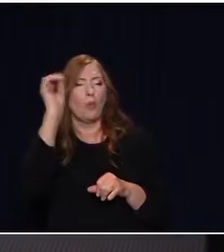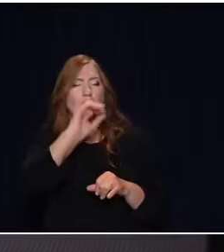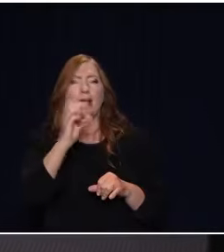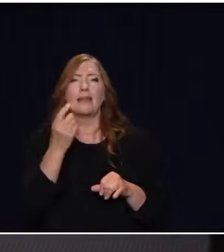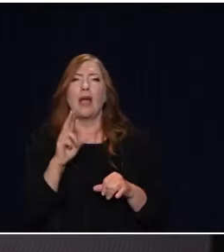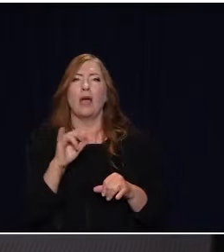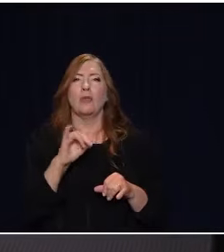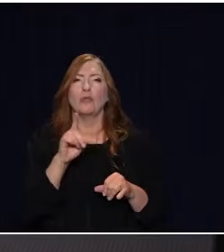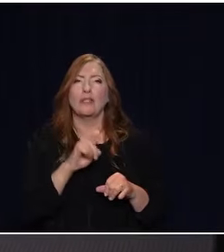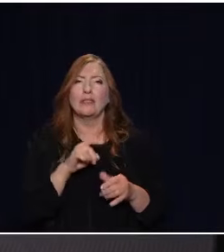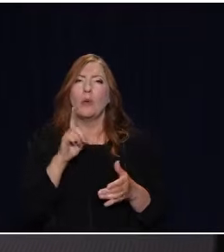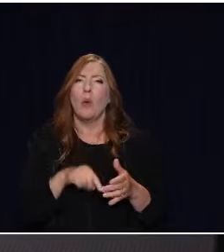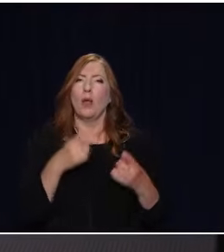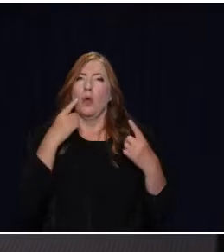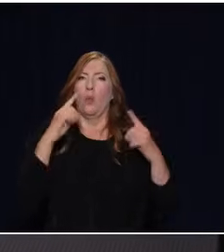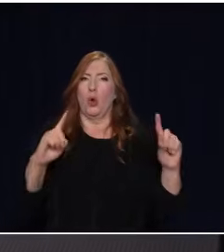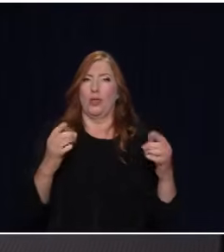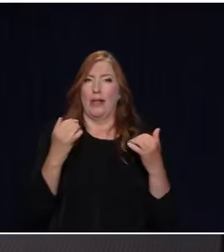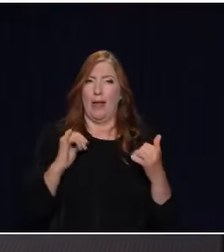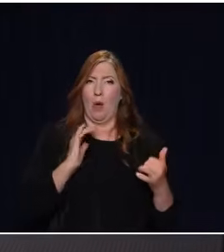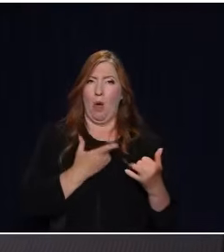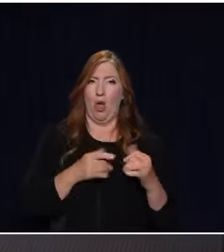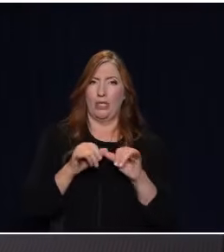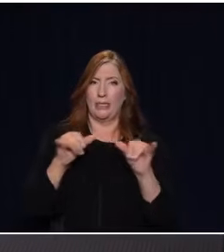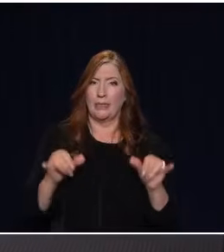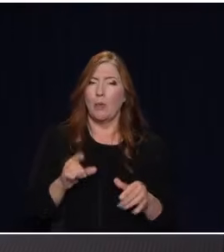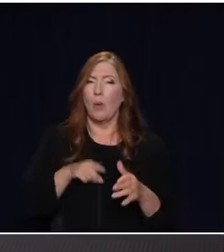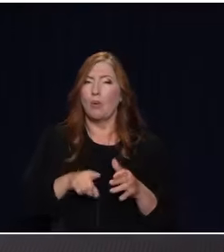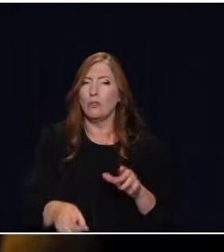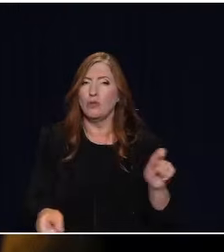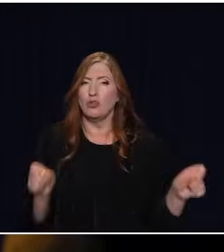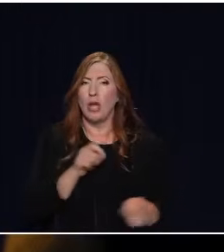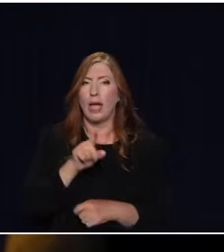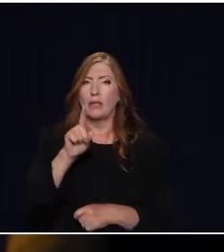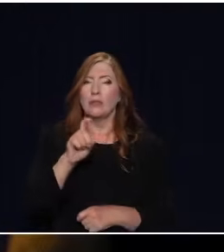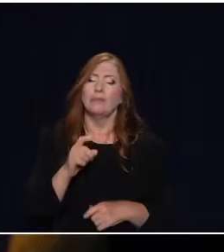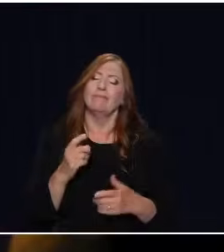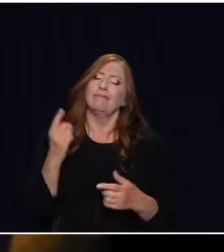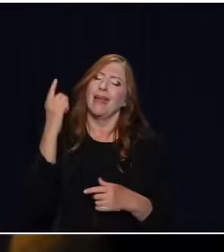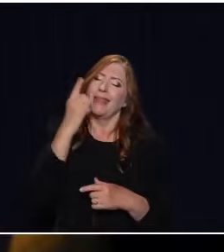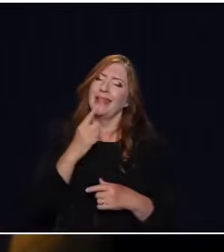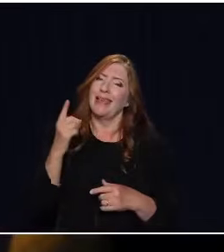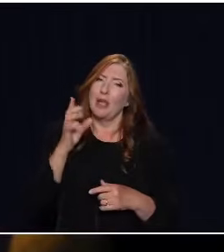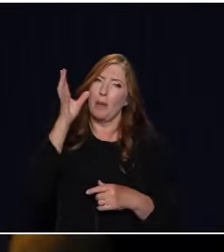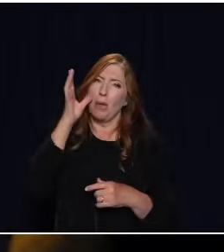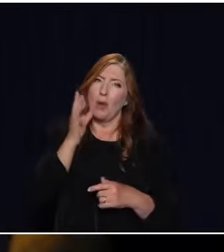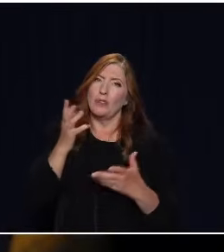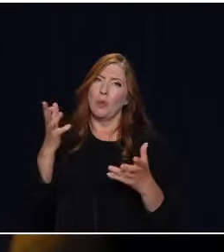SYSTEMS IN THE COUNTRY. IN YOUR OPINION, DR. RUIZ, WE WILL START WITH YOU, WHAT IS